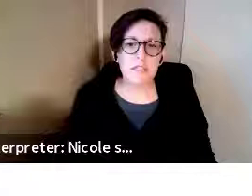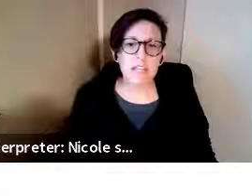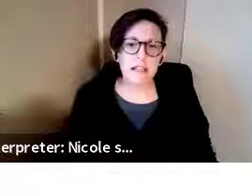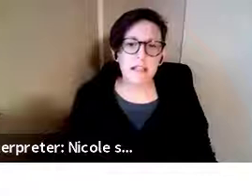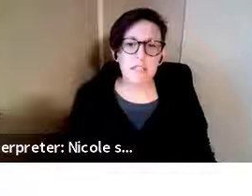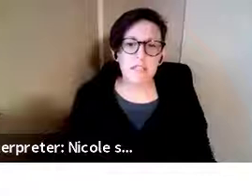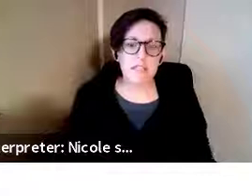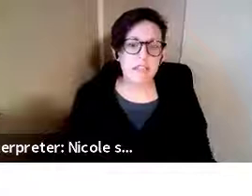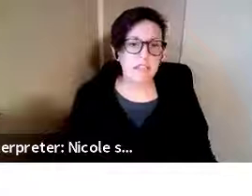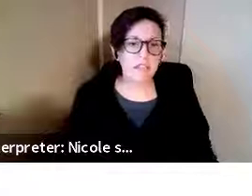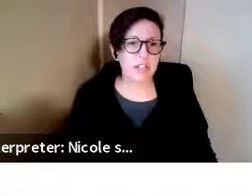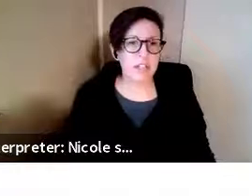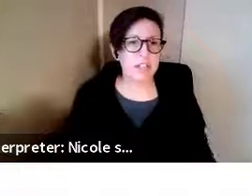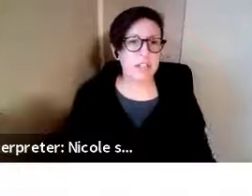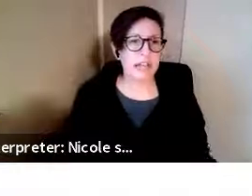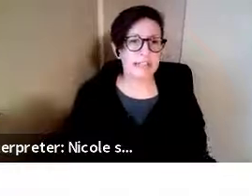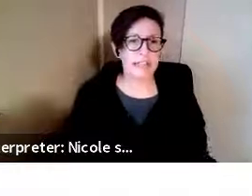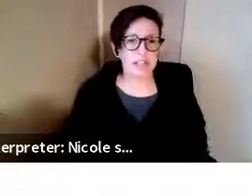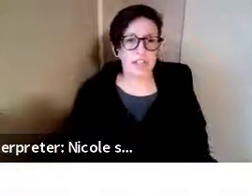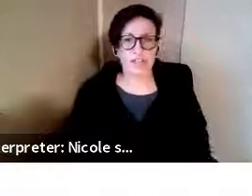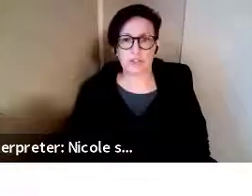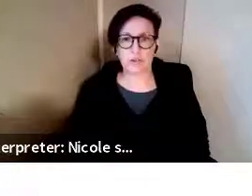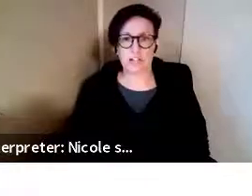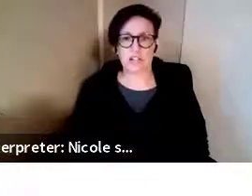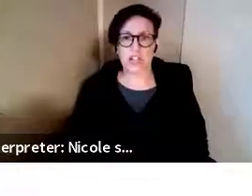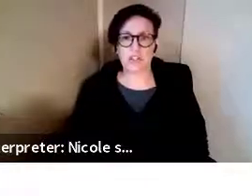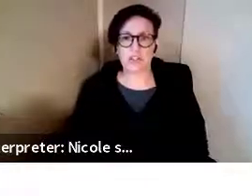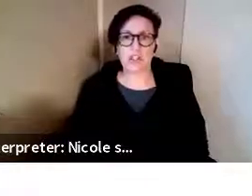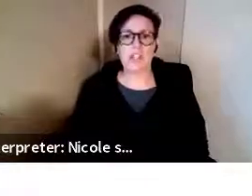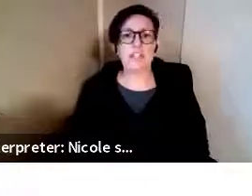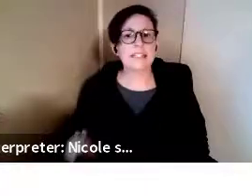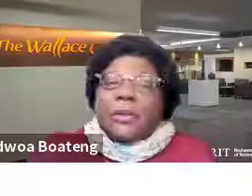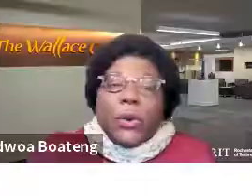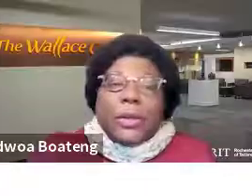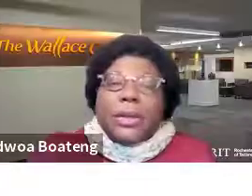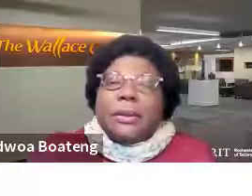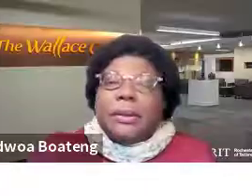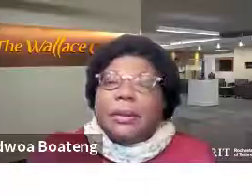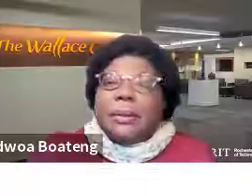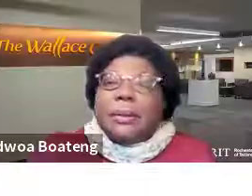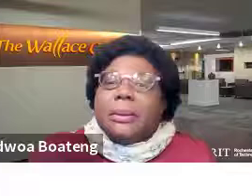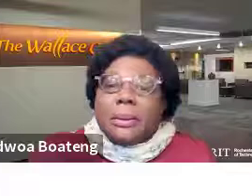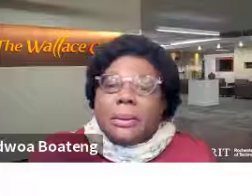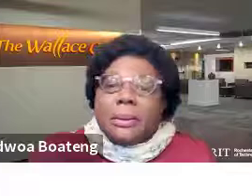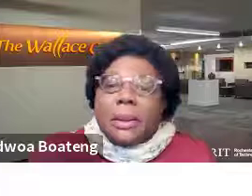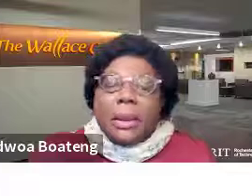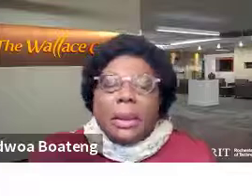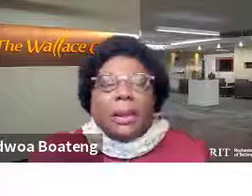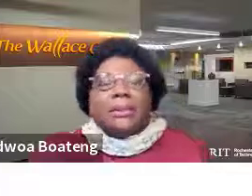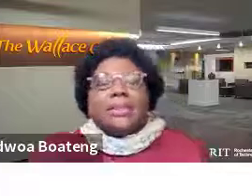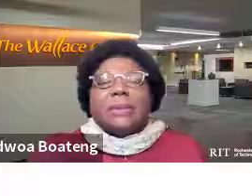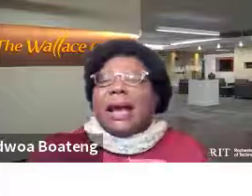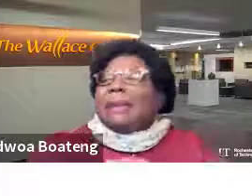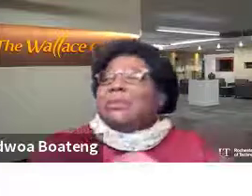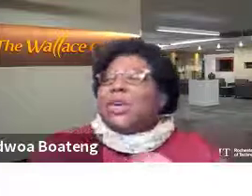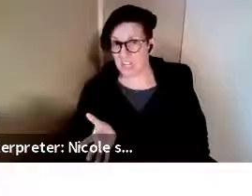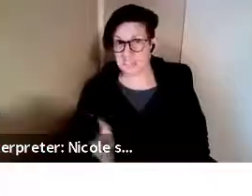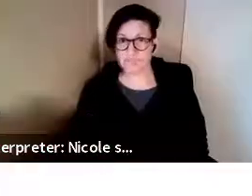Nicole she/her: Michelle is saying she couldn't get access to the first question. Nicole she/her: Second one, yes, but not the first one. I'm sorry.